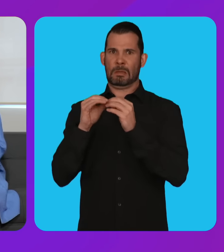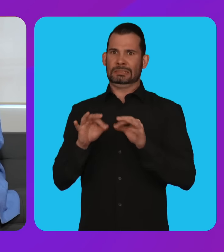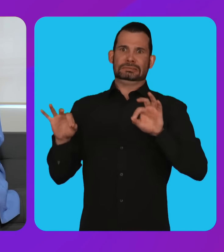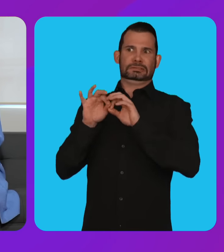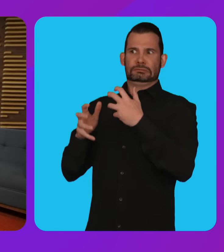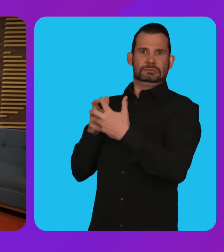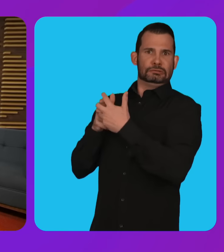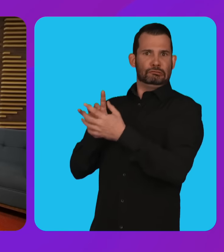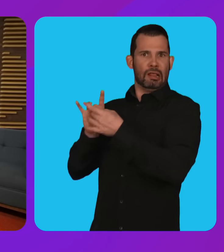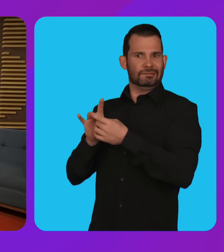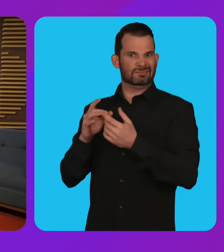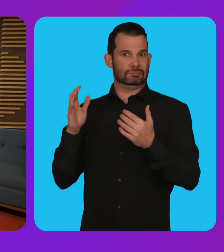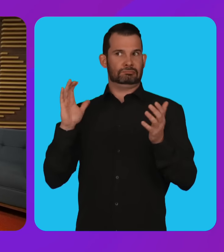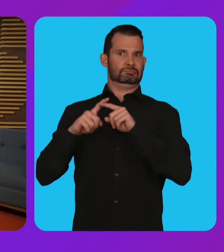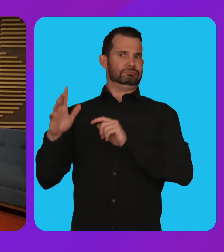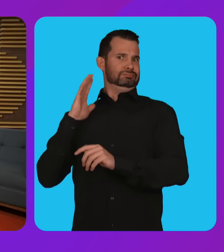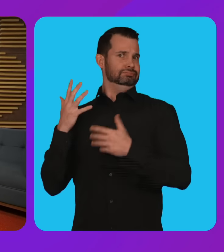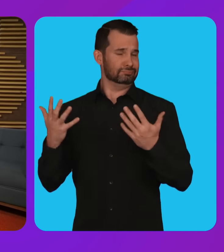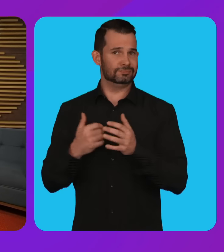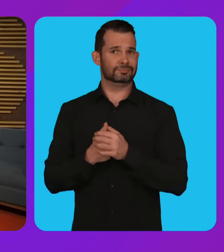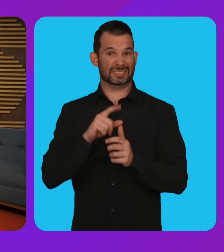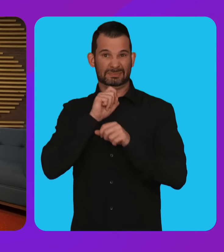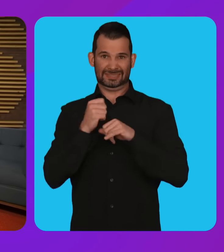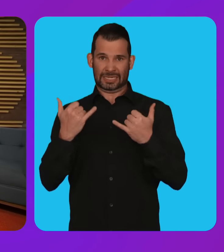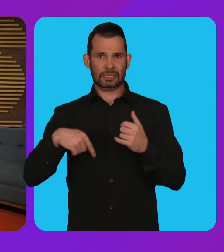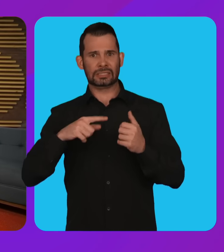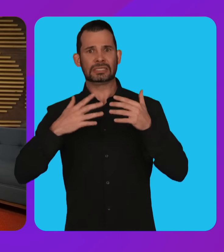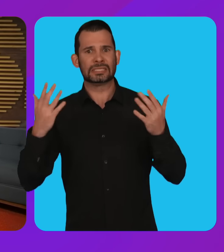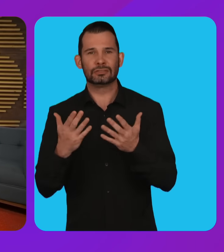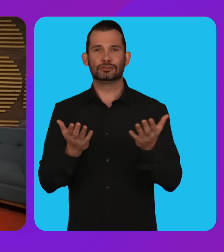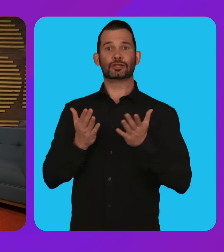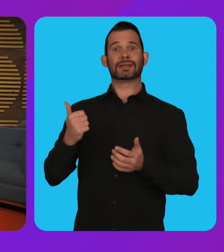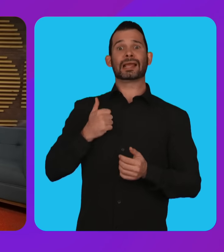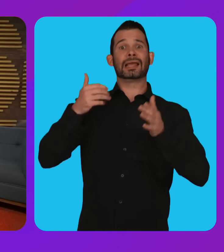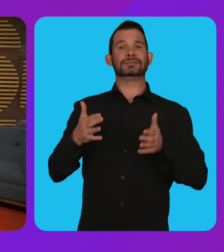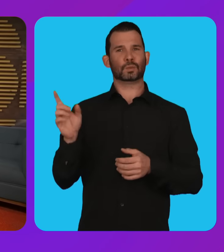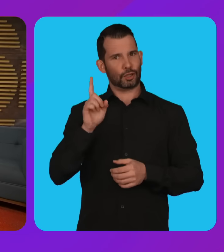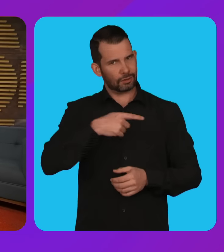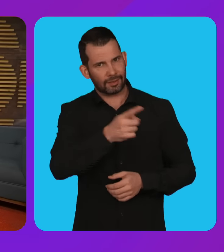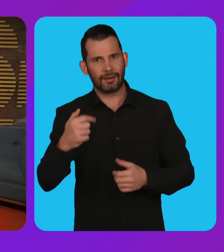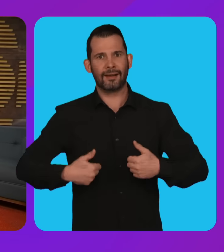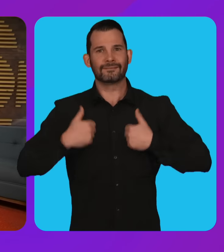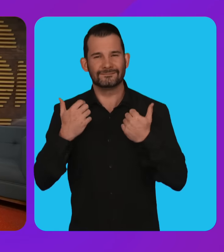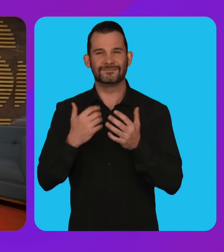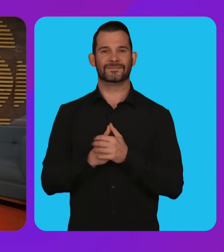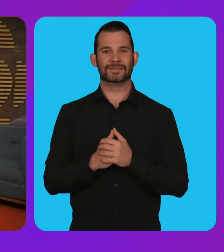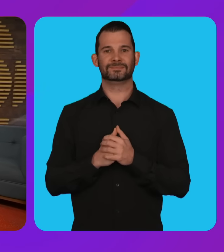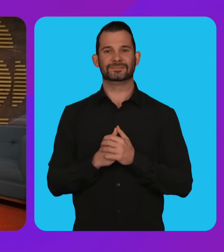In fact, we're here to serve Canadians where they live. [French]